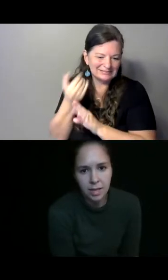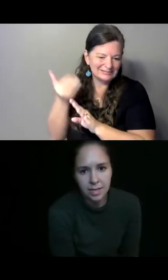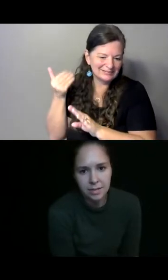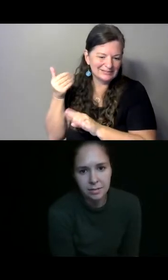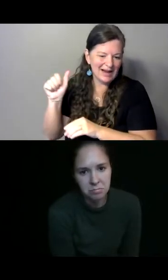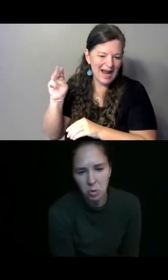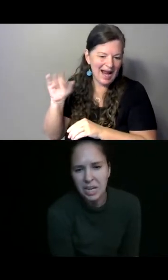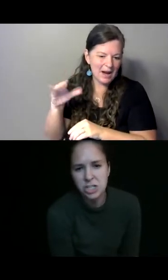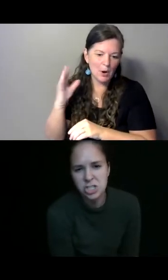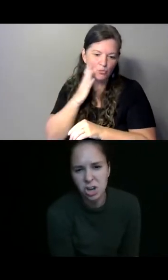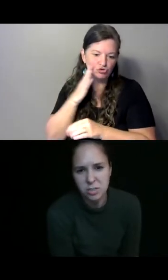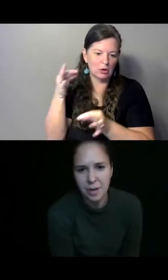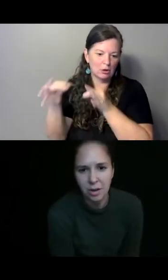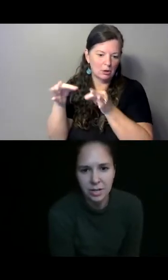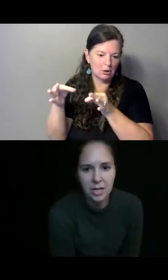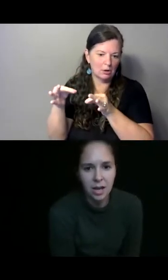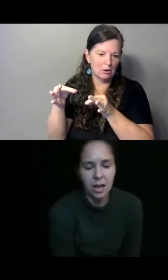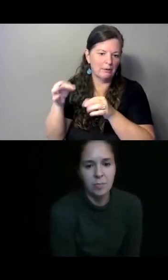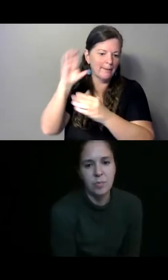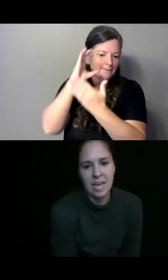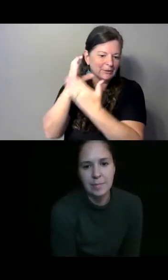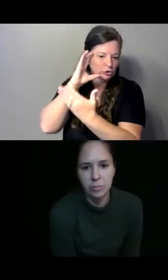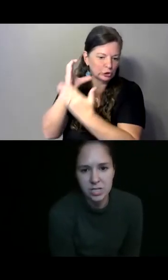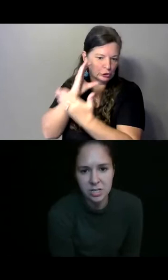like, what we had just talked about with Amy and Marissa,